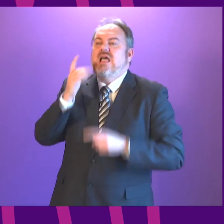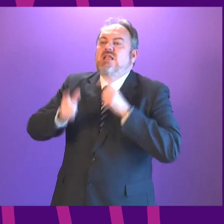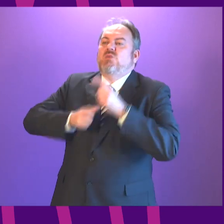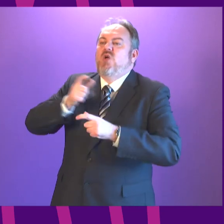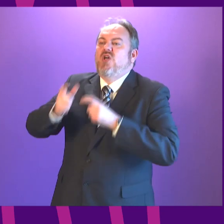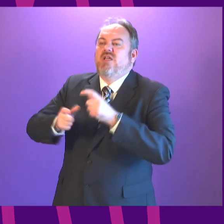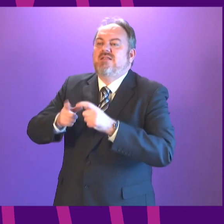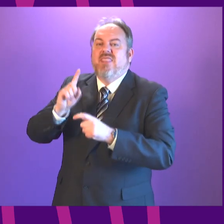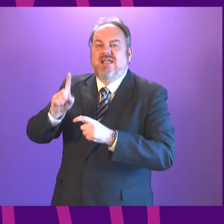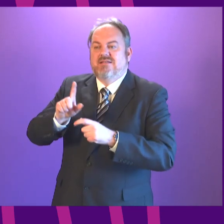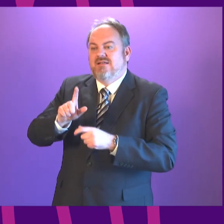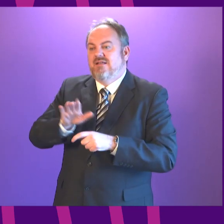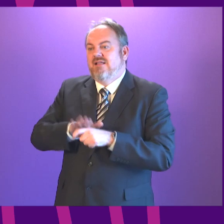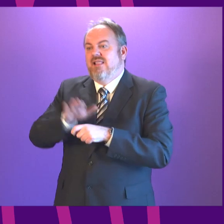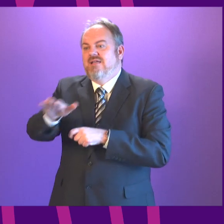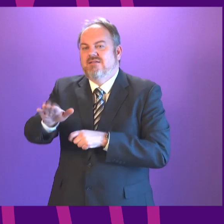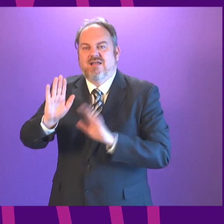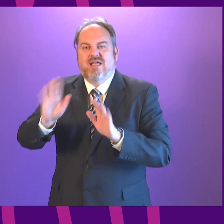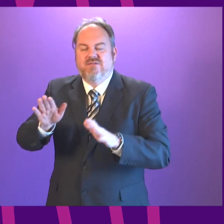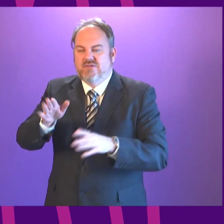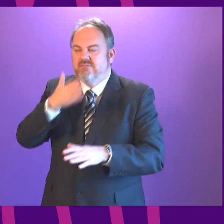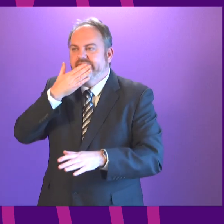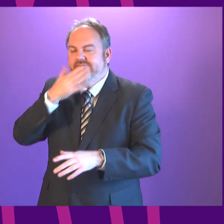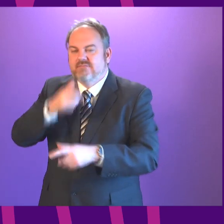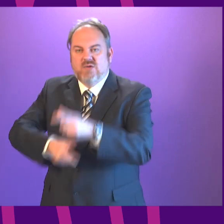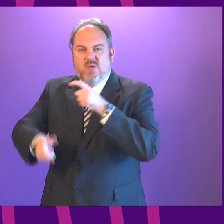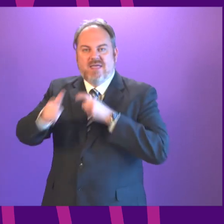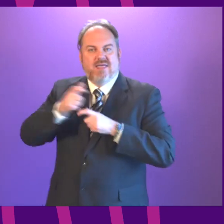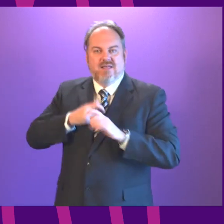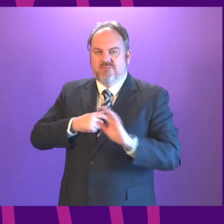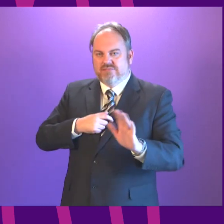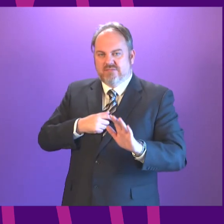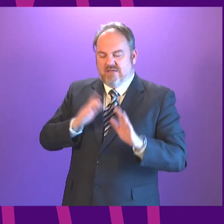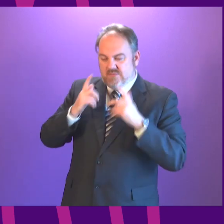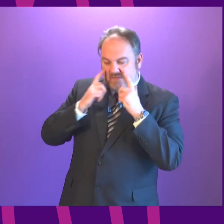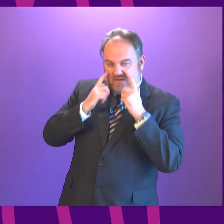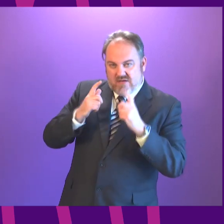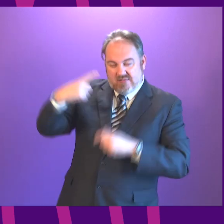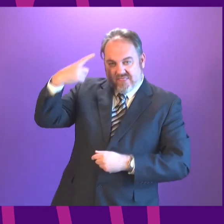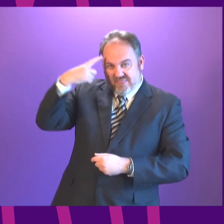which might have to be reversed later. We have to try to set out the situation as clearly